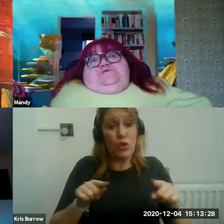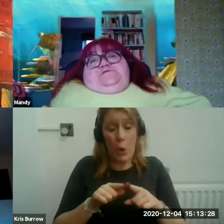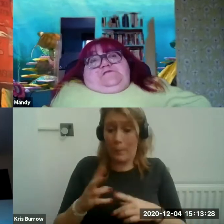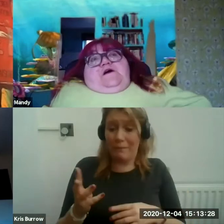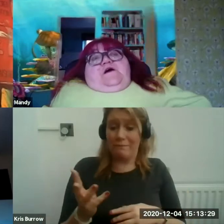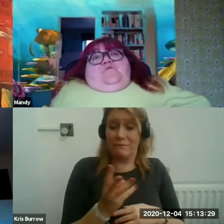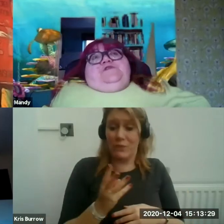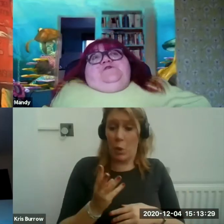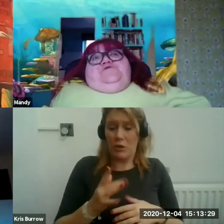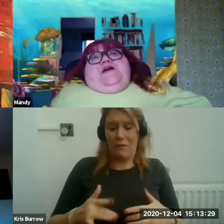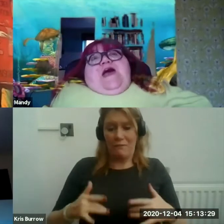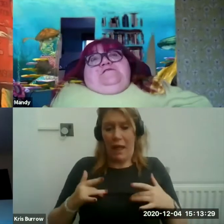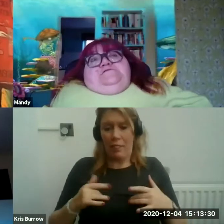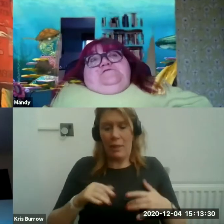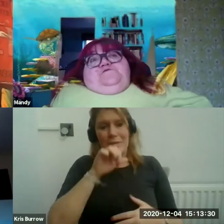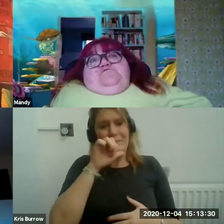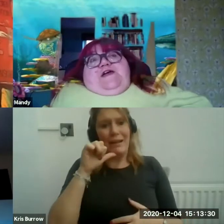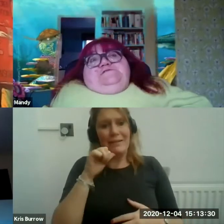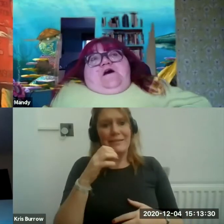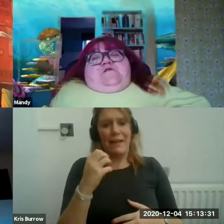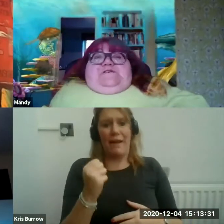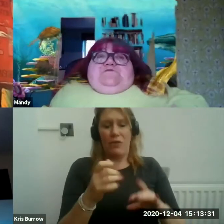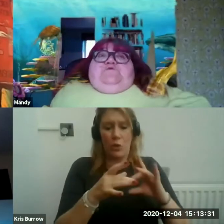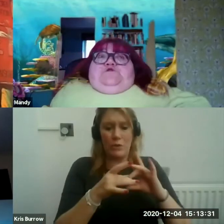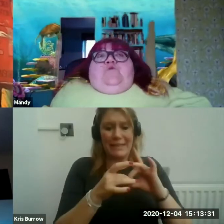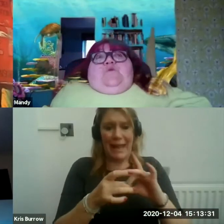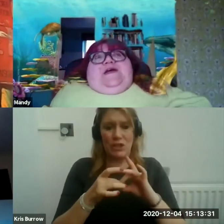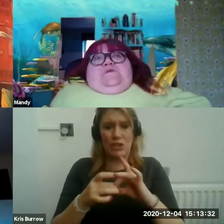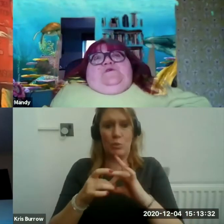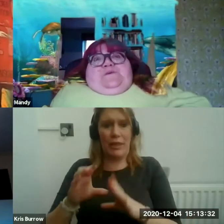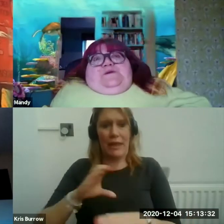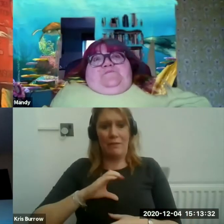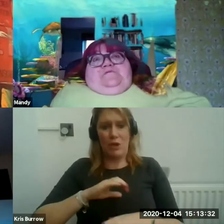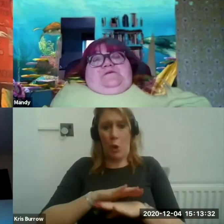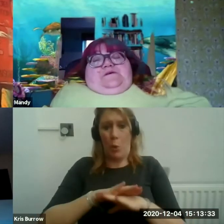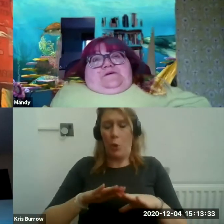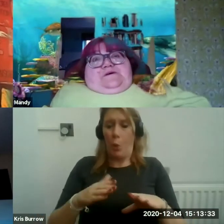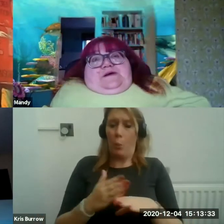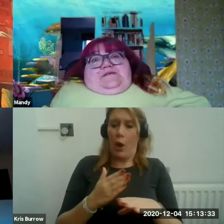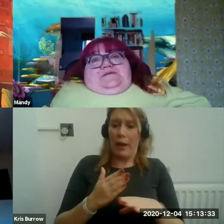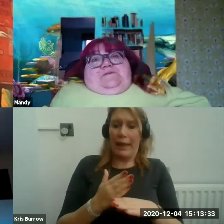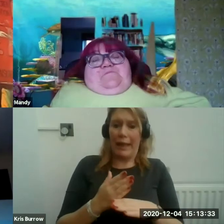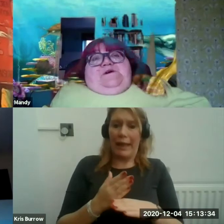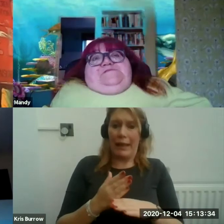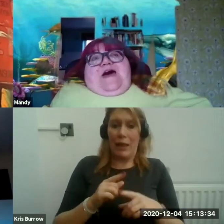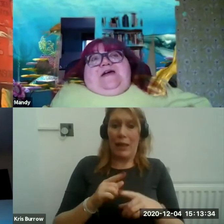connections with the other characters, was great. Even though you are not working